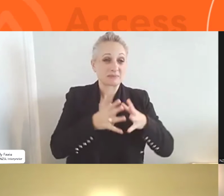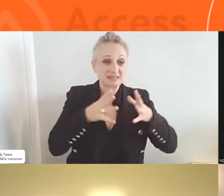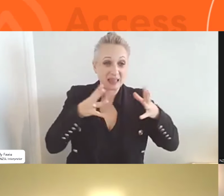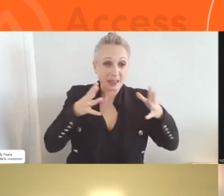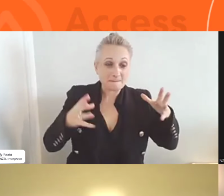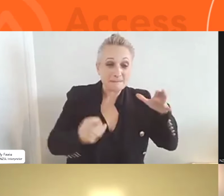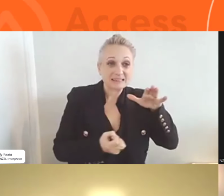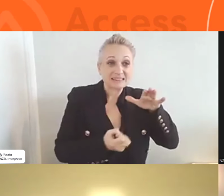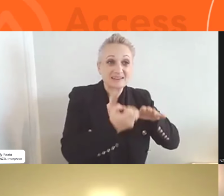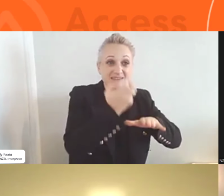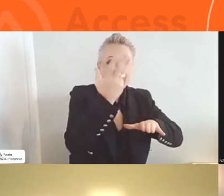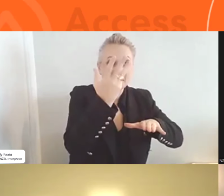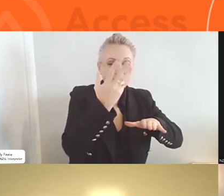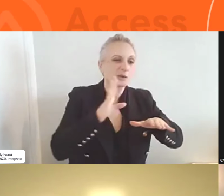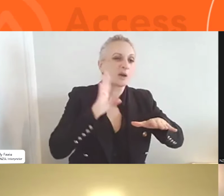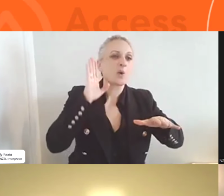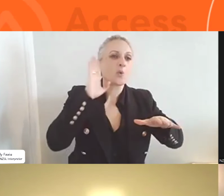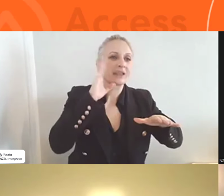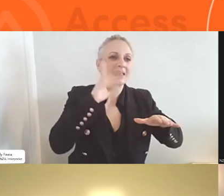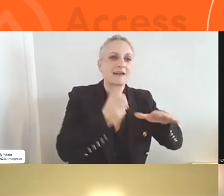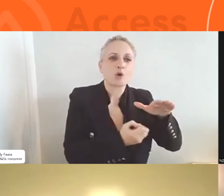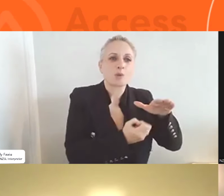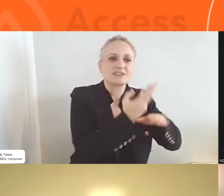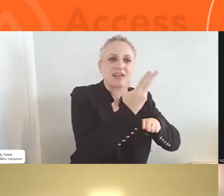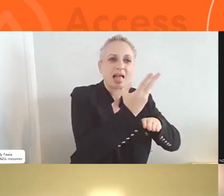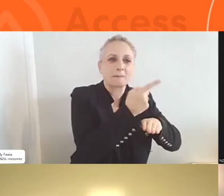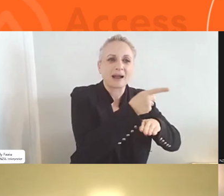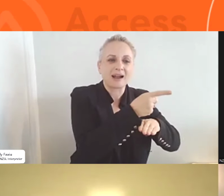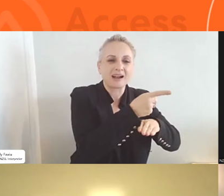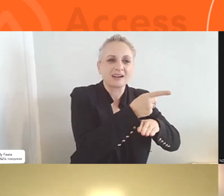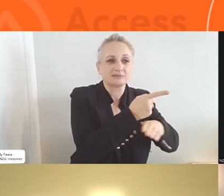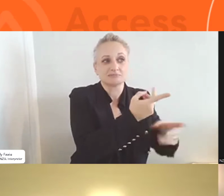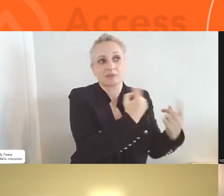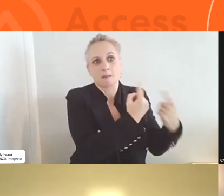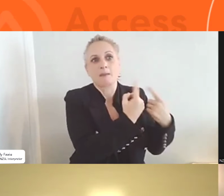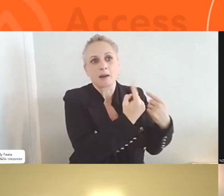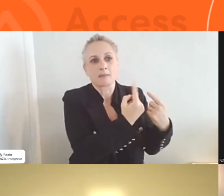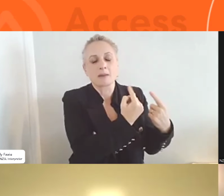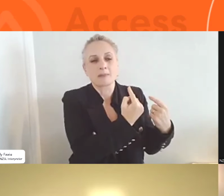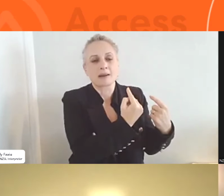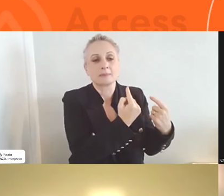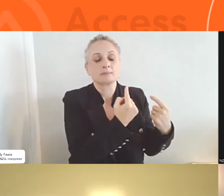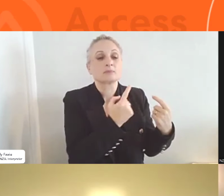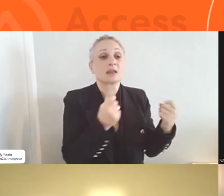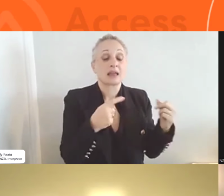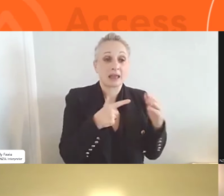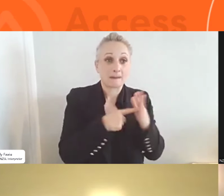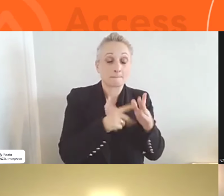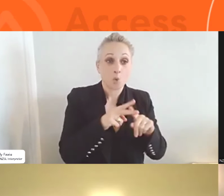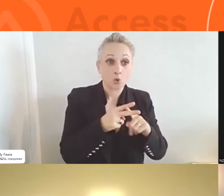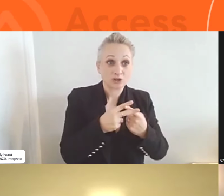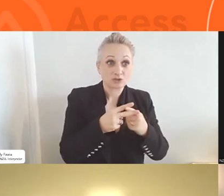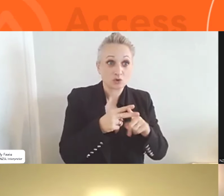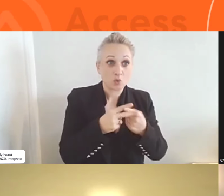from the developer in these instances. And a really important tool for council to have is the voice of the people who aren't talking to